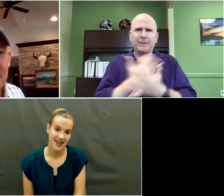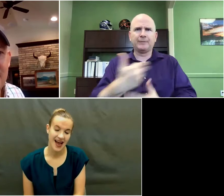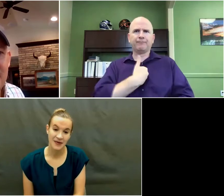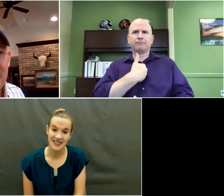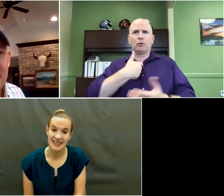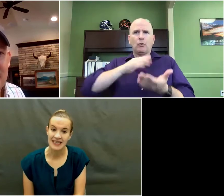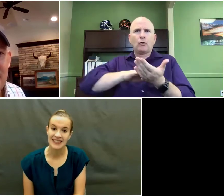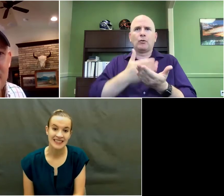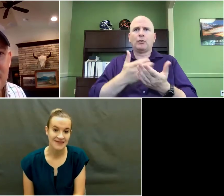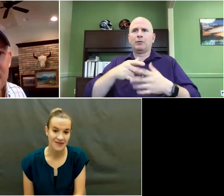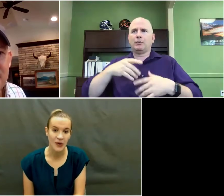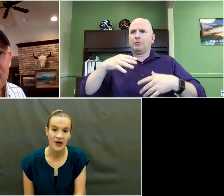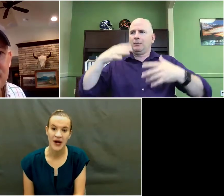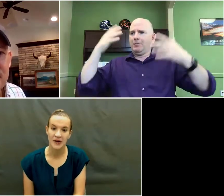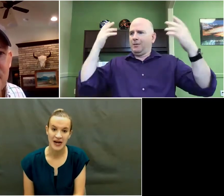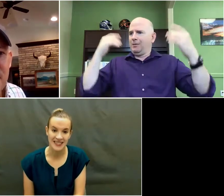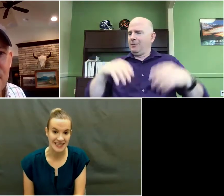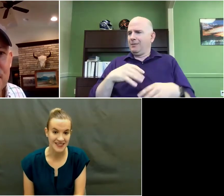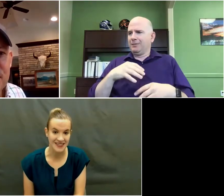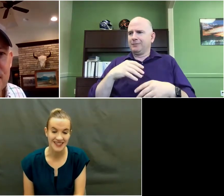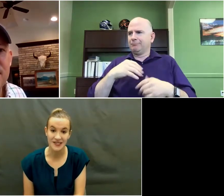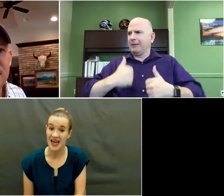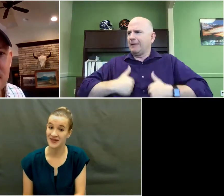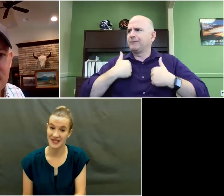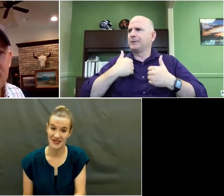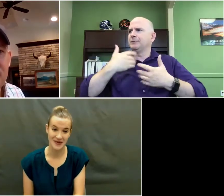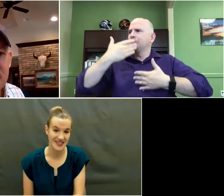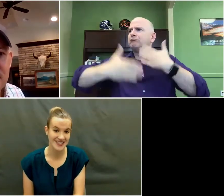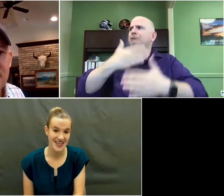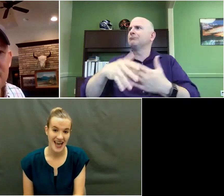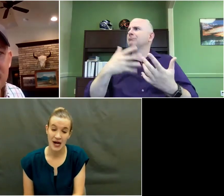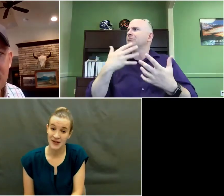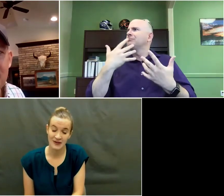I was in London for quite a while when I was in England. So that was a new experience. I was also